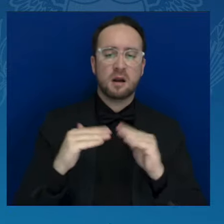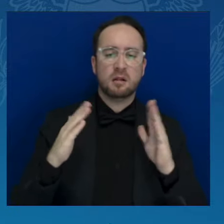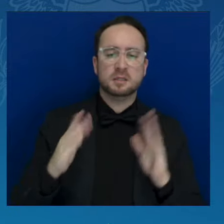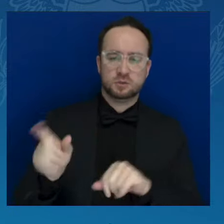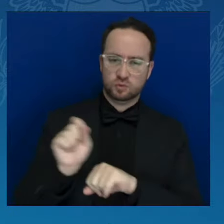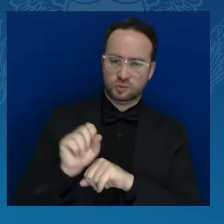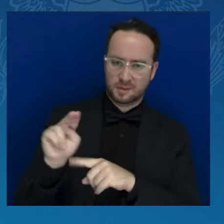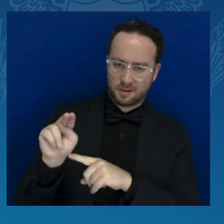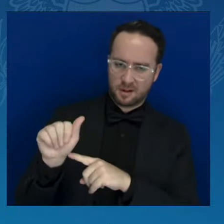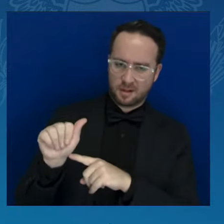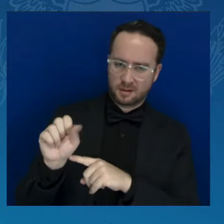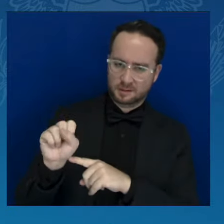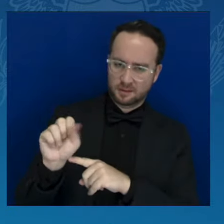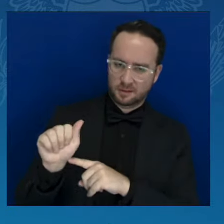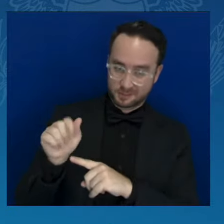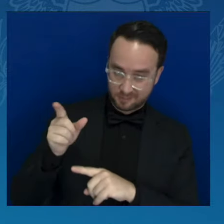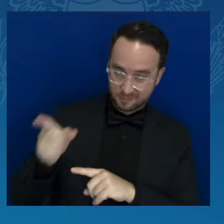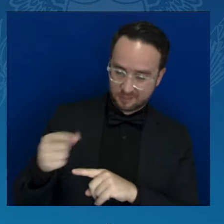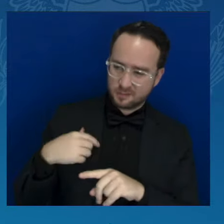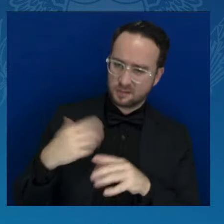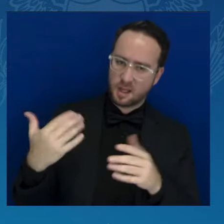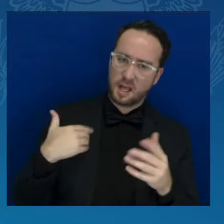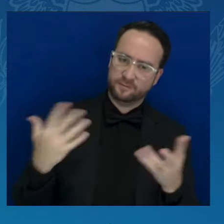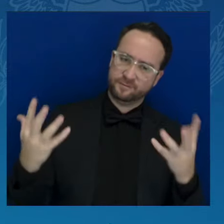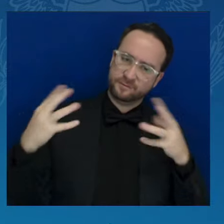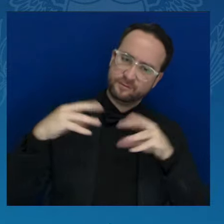peaceful and sustainable space exploration and cooperation.